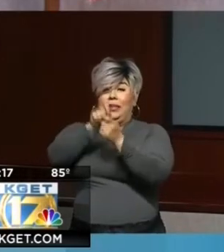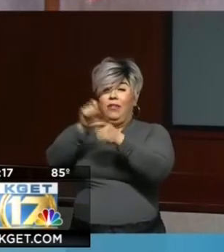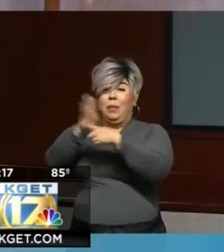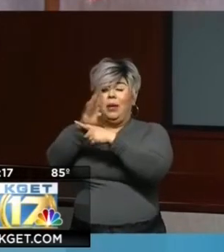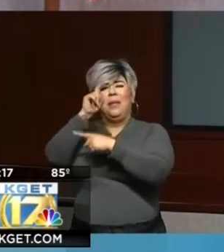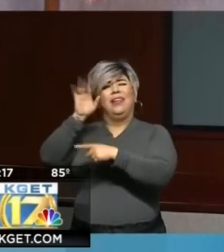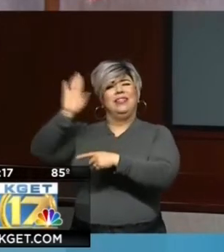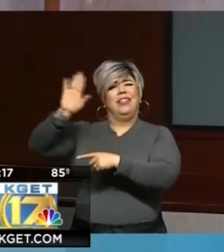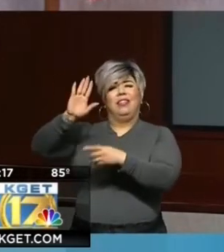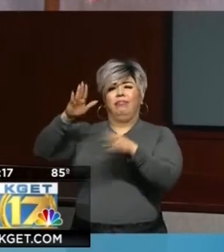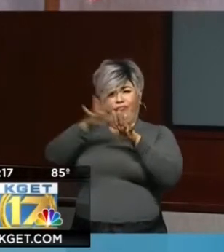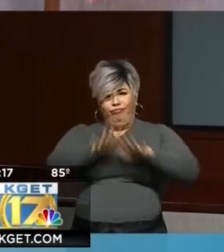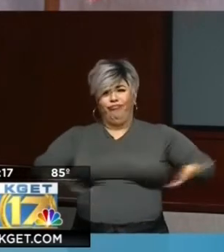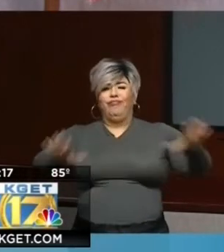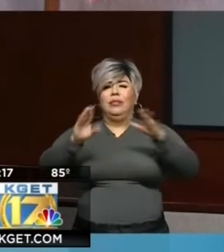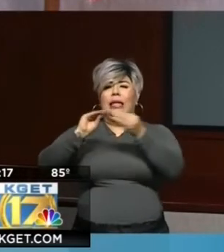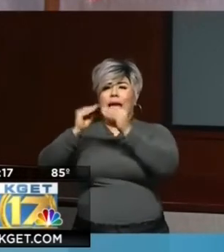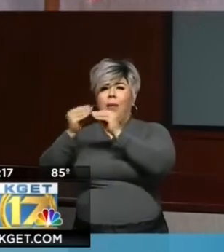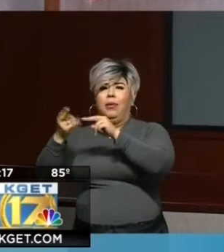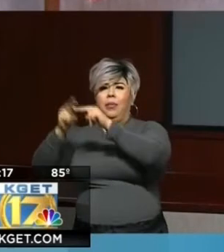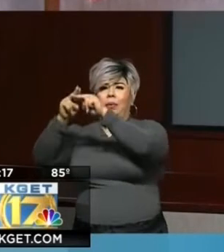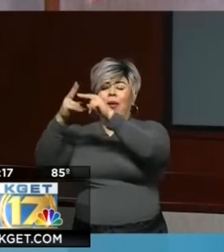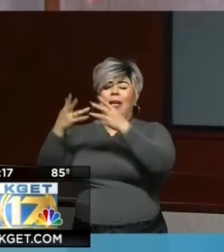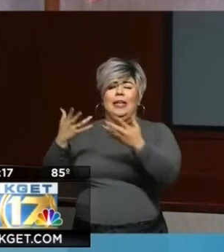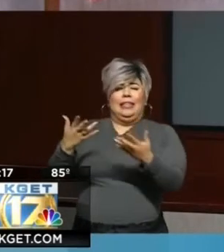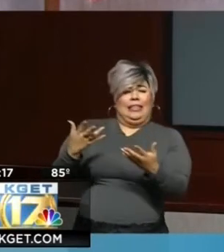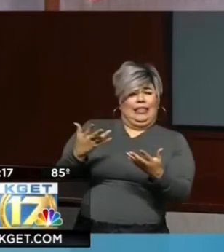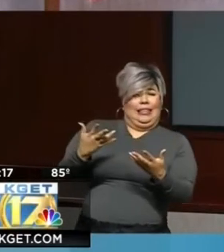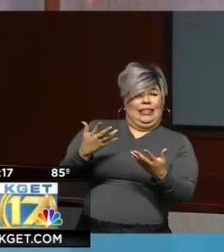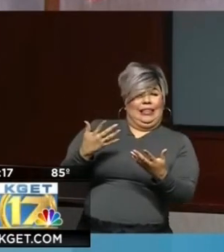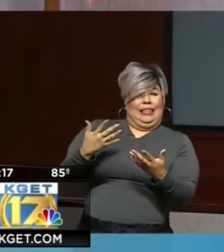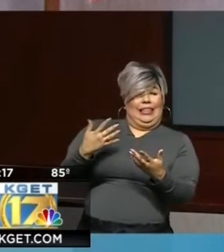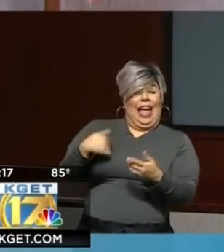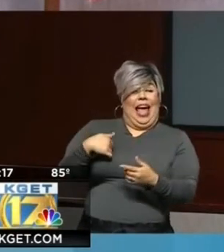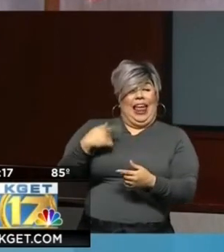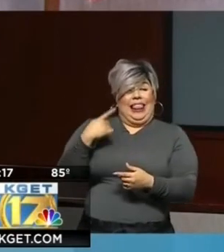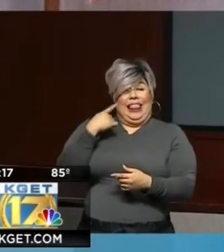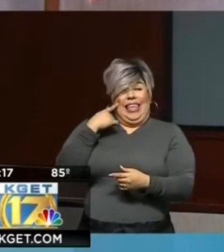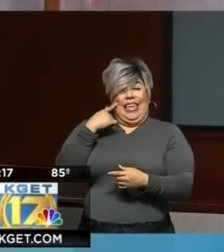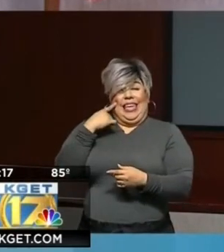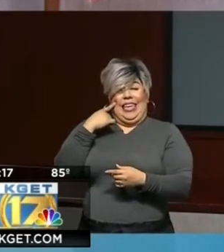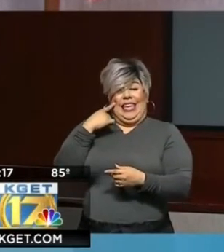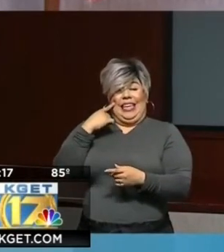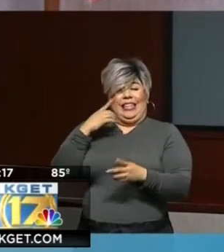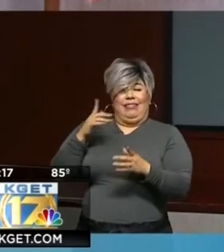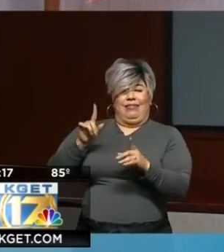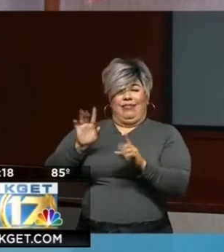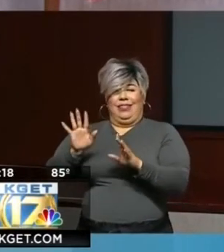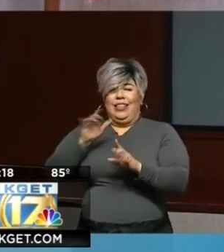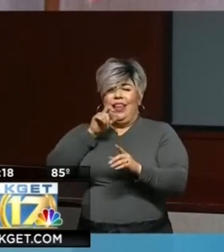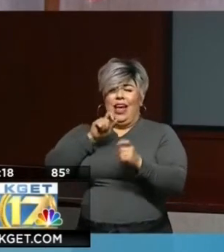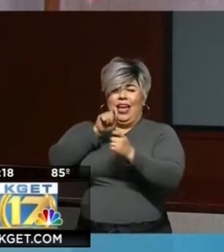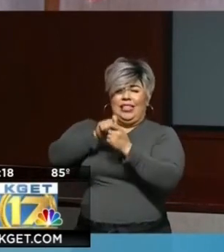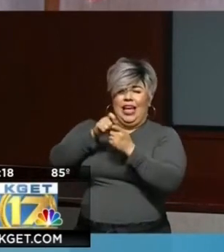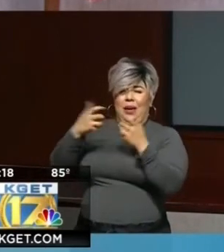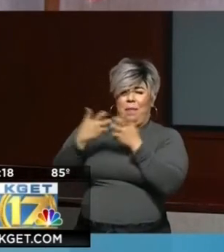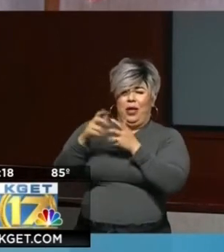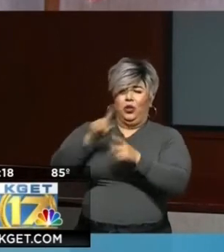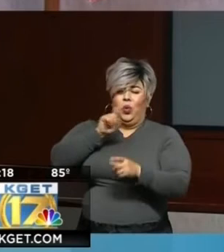STATE TO CLOSE ON CERTAIN INDUSTRIES BECAUSE OF THE RISING NUMBERS. SO I -- ALTHOUGH I SHOULD ASK FOR CLARIFICATION, I AM